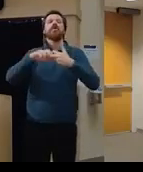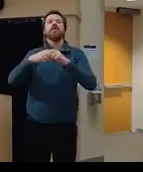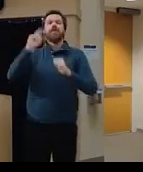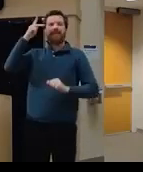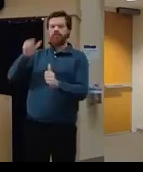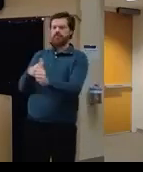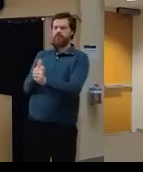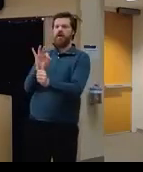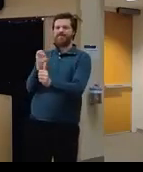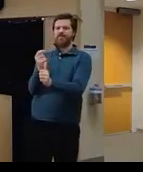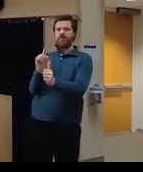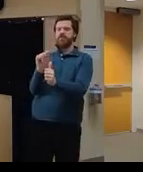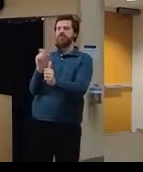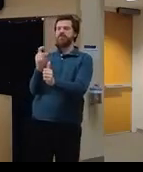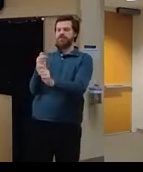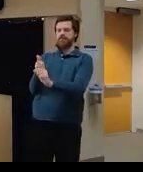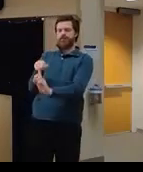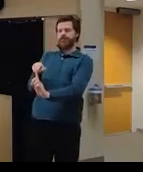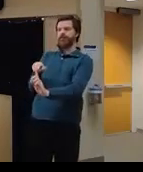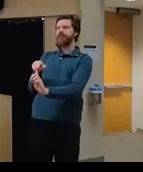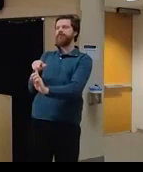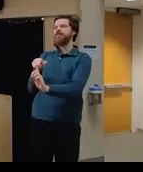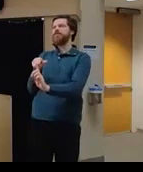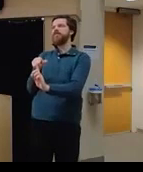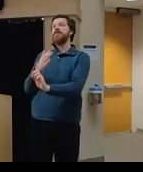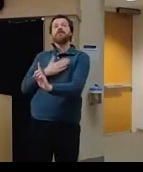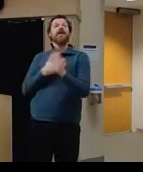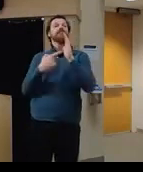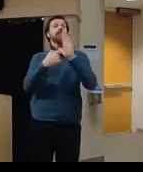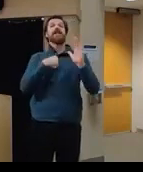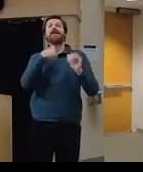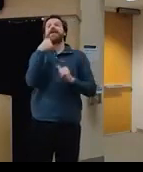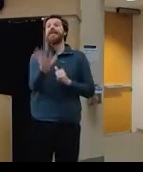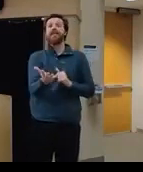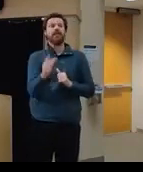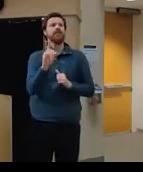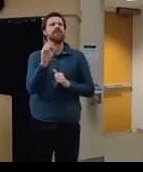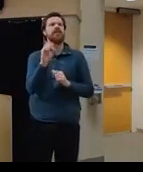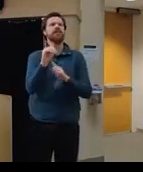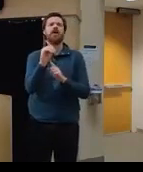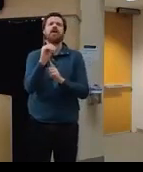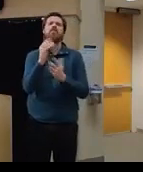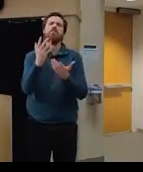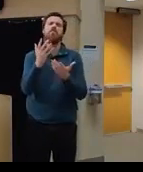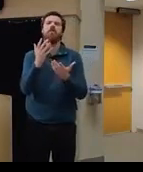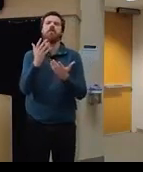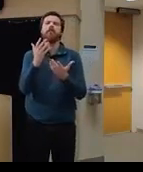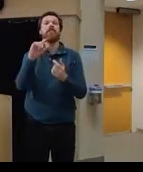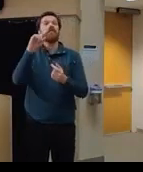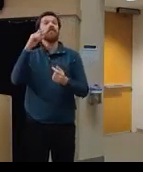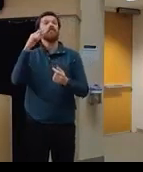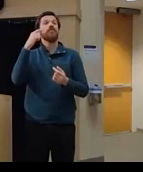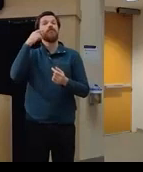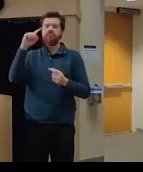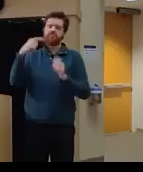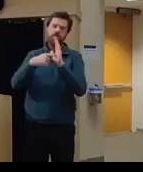this text um the the example I give you is not the DSM but for for black folks for example there are